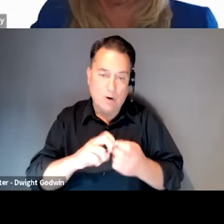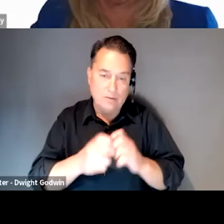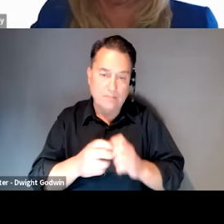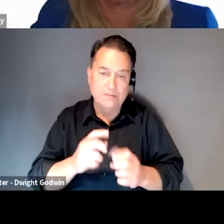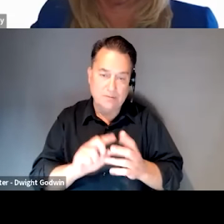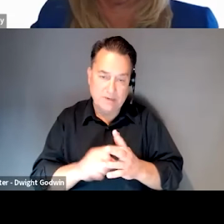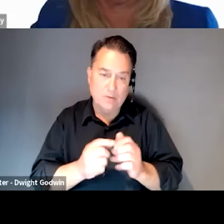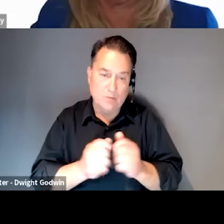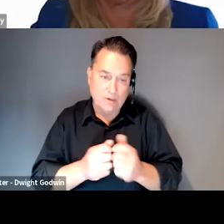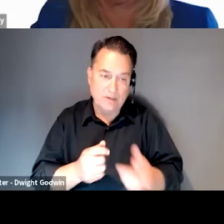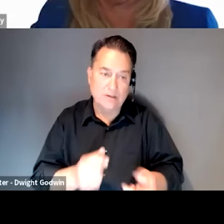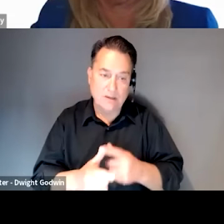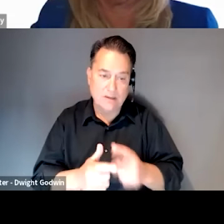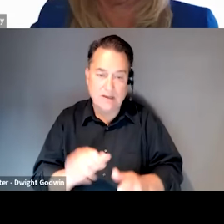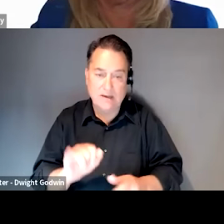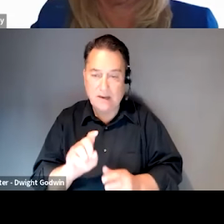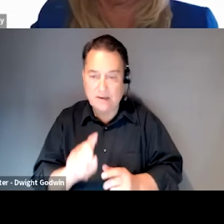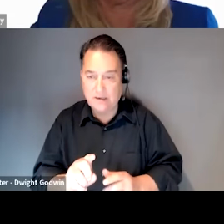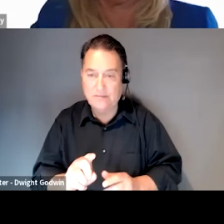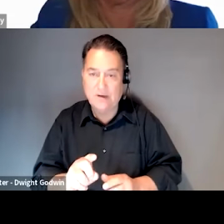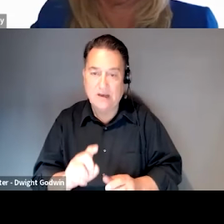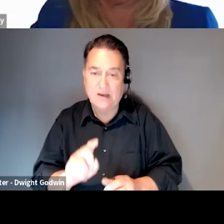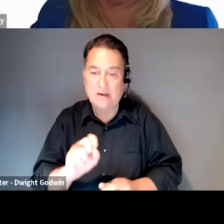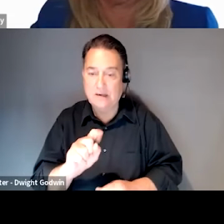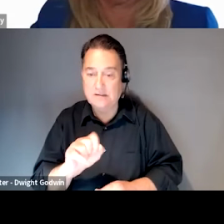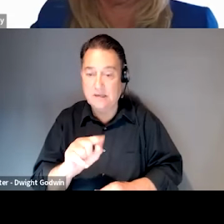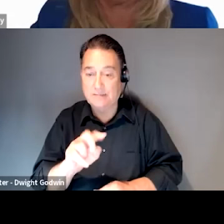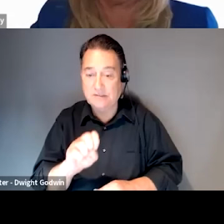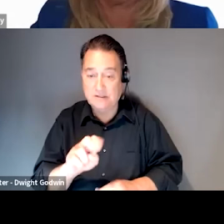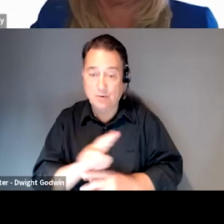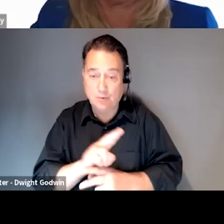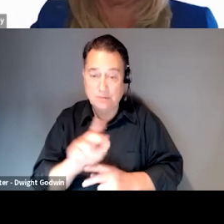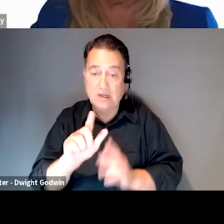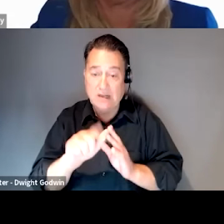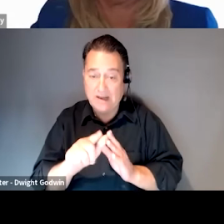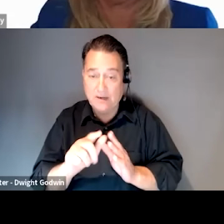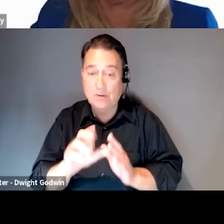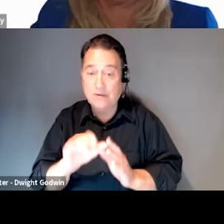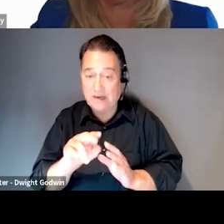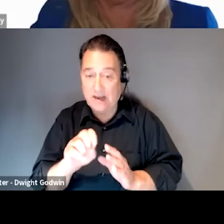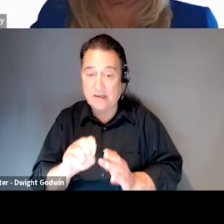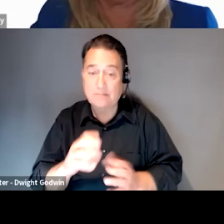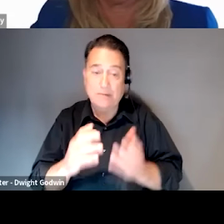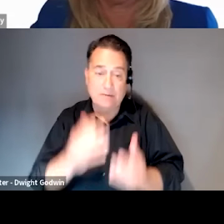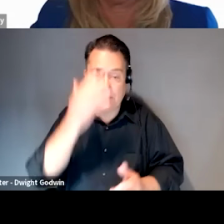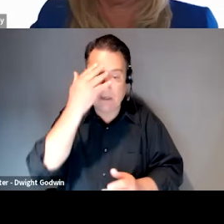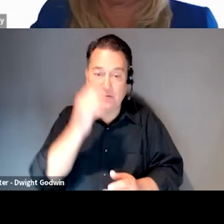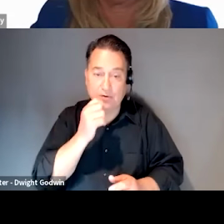and then identifying substance use much later in the case, it may be because you're not integrating a formal approach